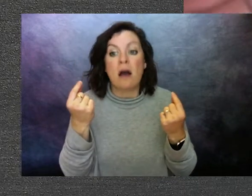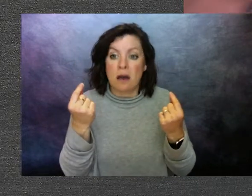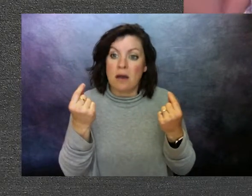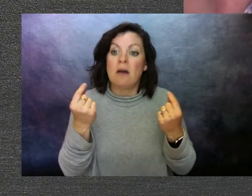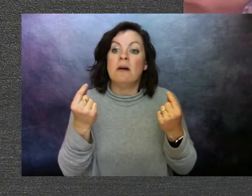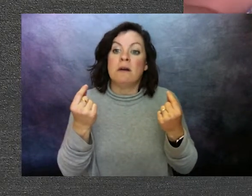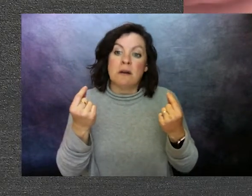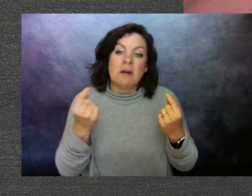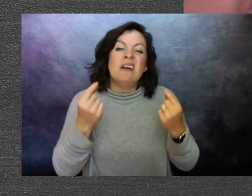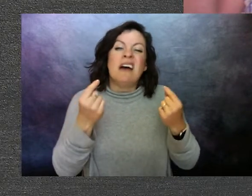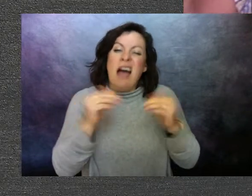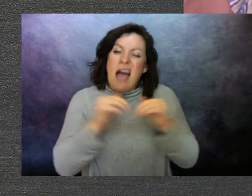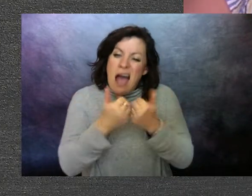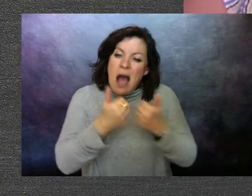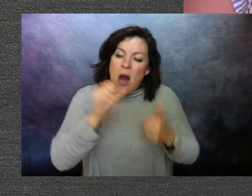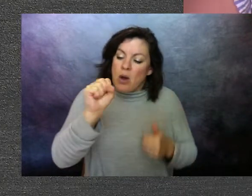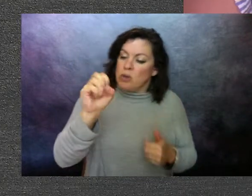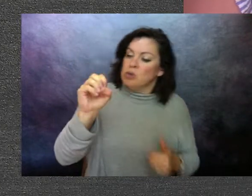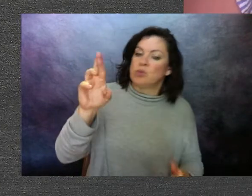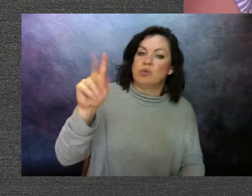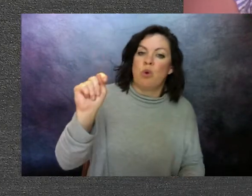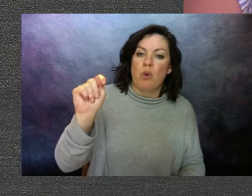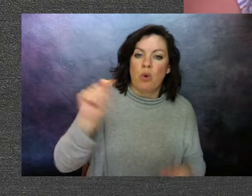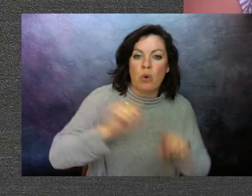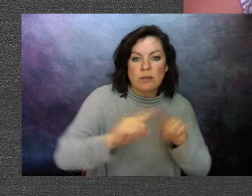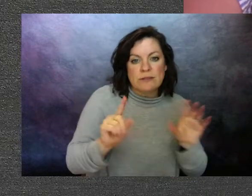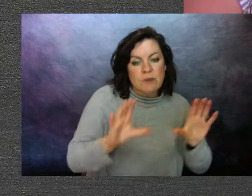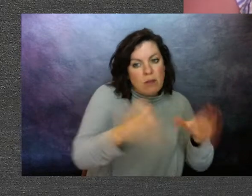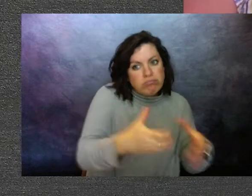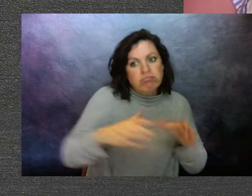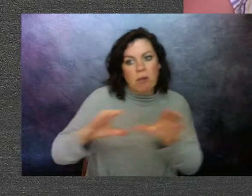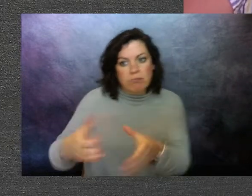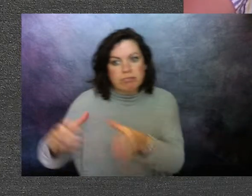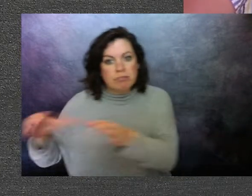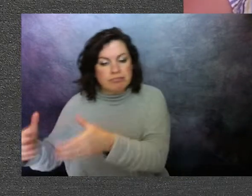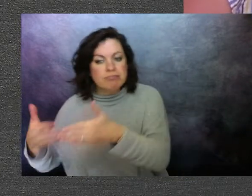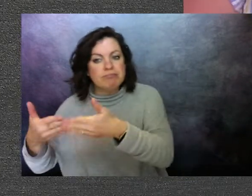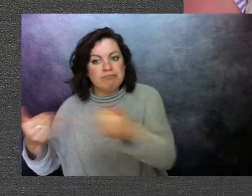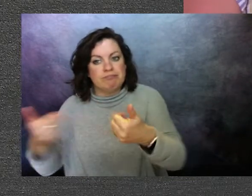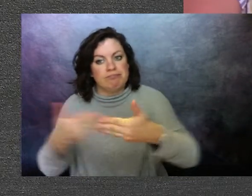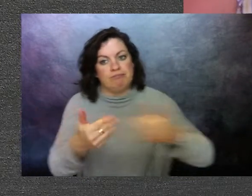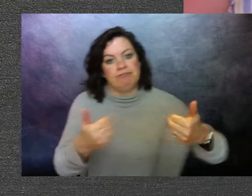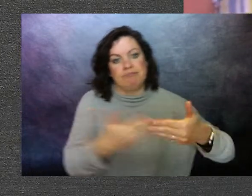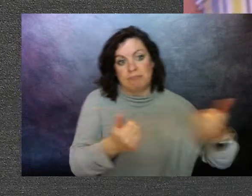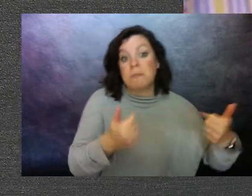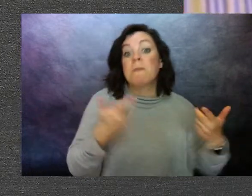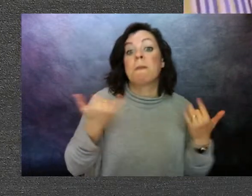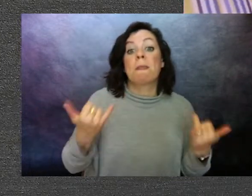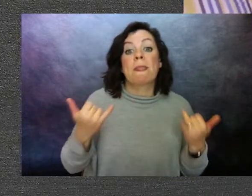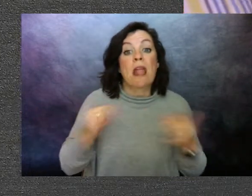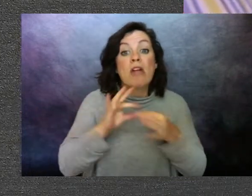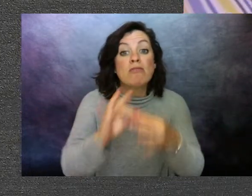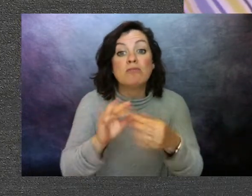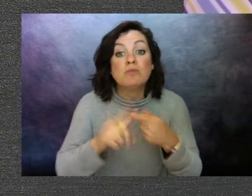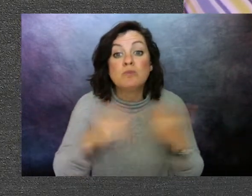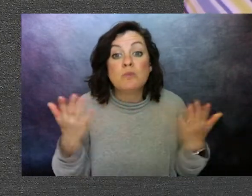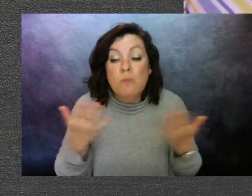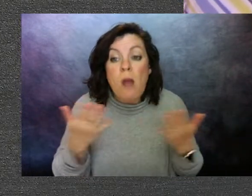different things or activities that you might see during the four seasons. So, we have our four seasons up here on the wall.